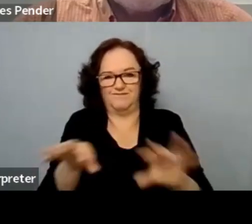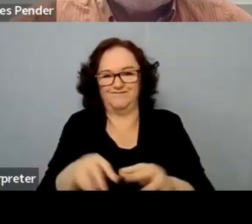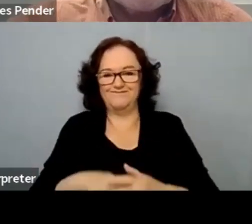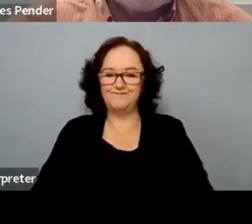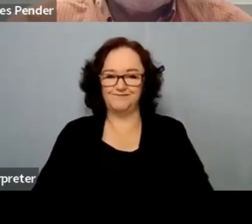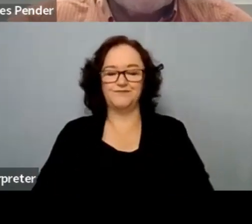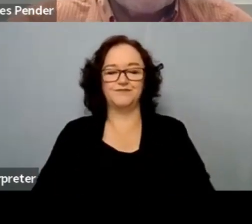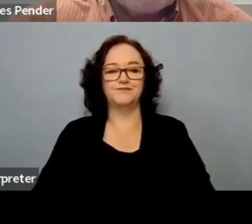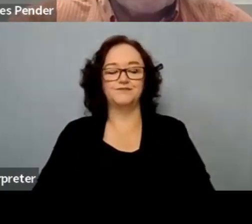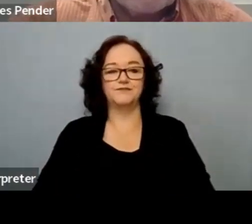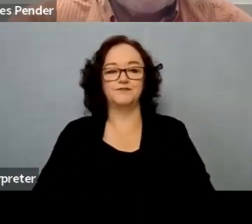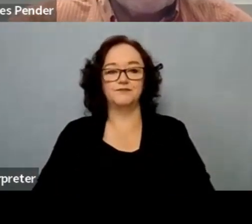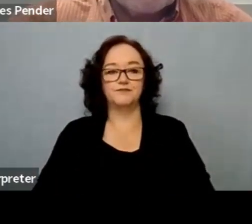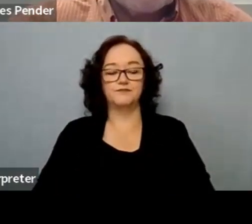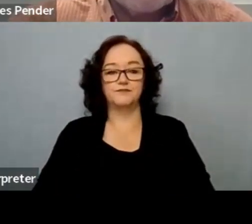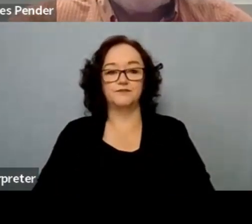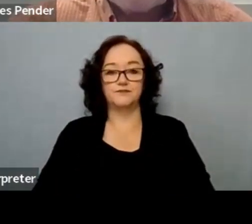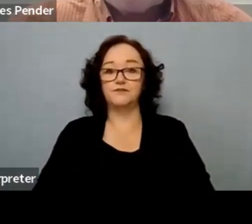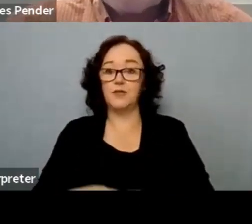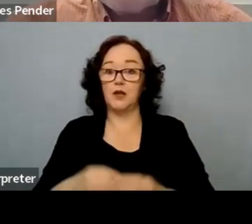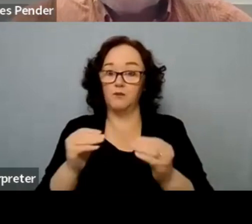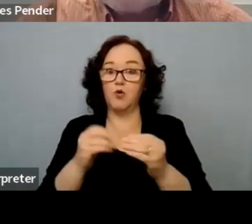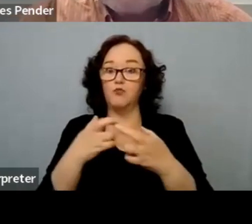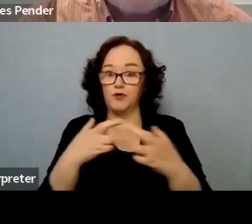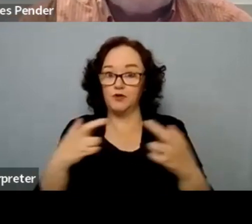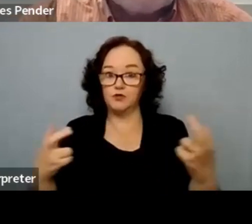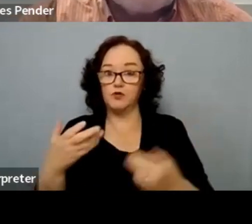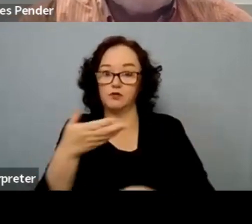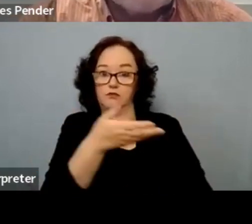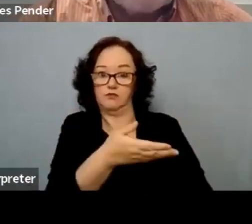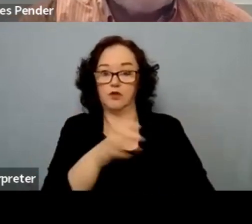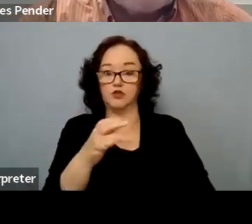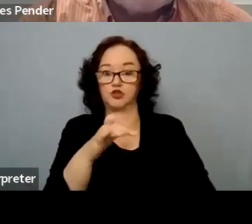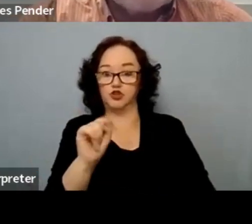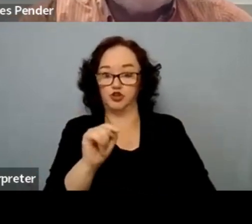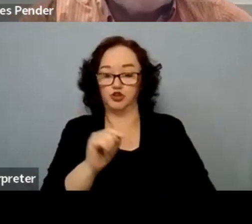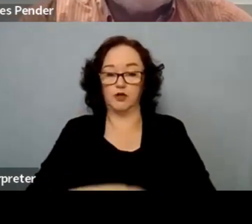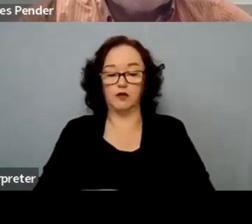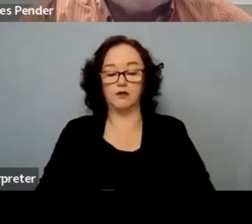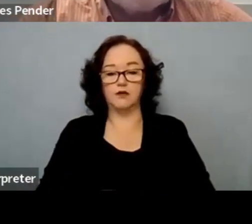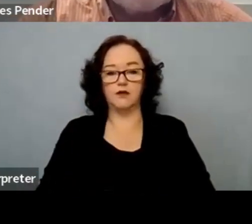Maria Crowley: I see some more resources listed in the chat, I have a question I'd like to pose to all of you. What are some